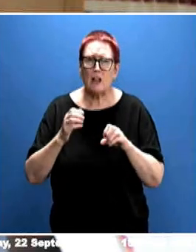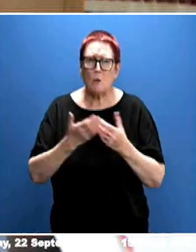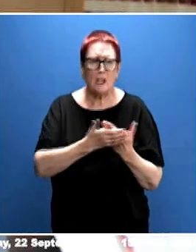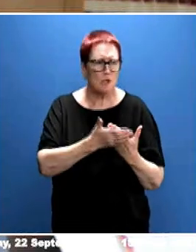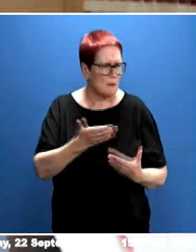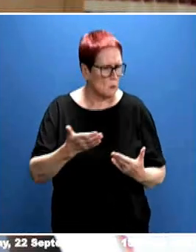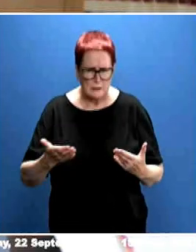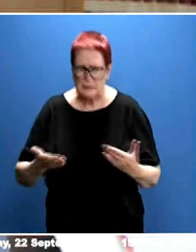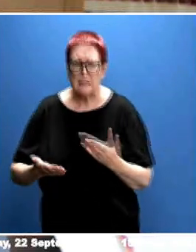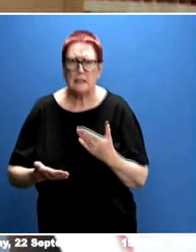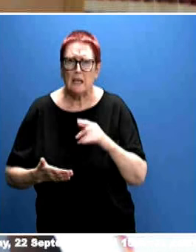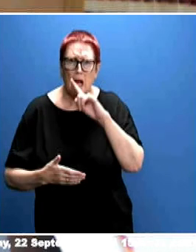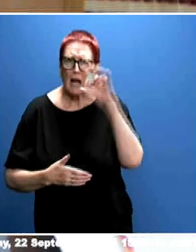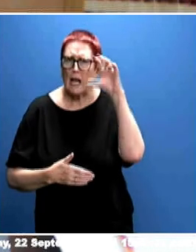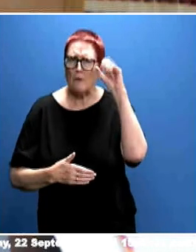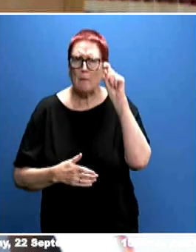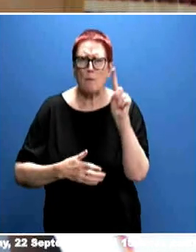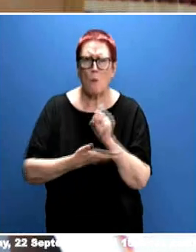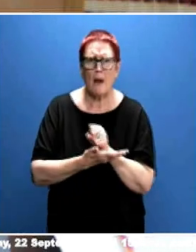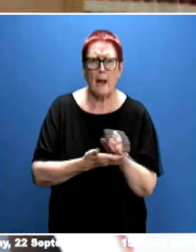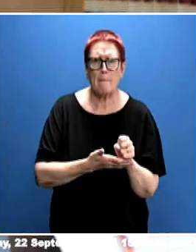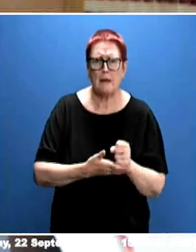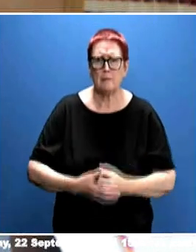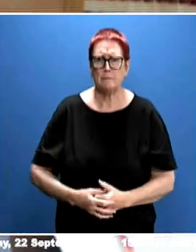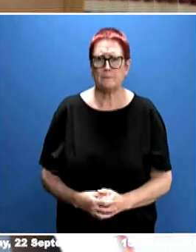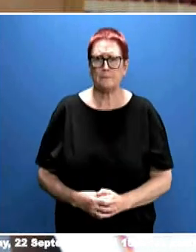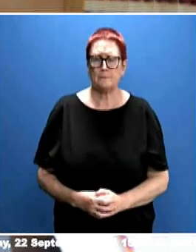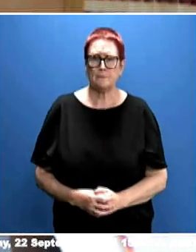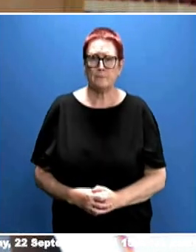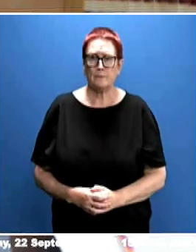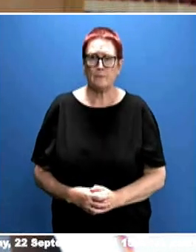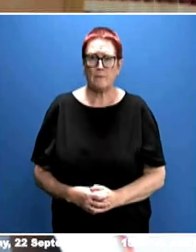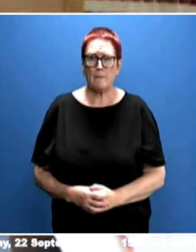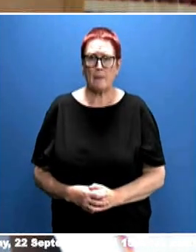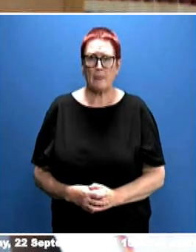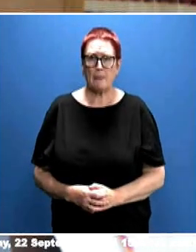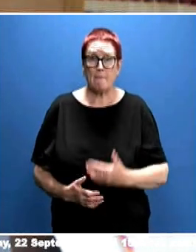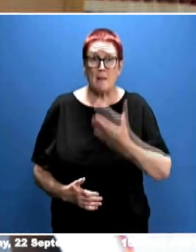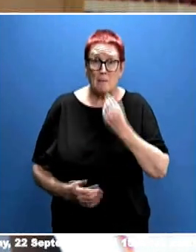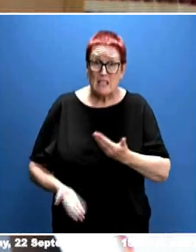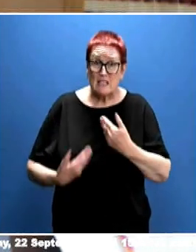what that percentage is at this time, sorry. All right, if it's possible if that can be taken on notice,